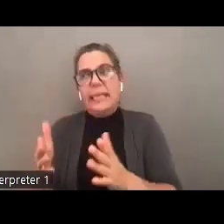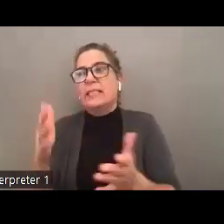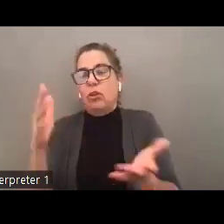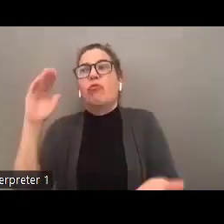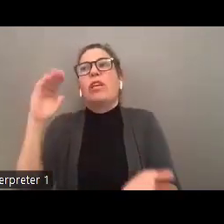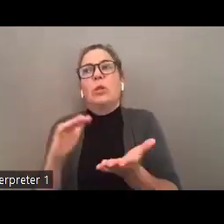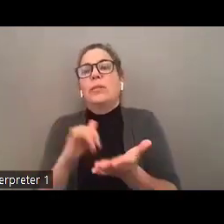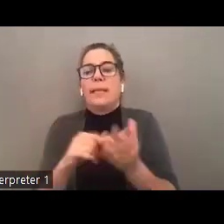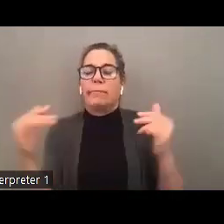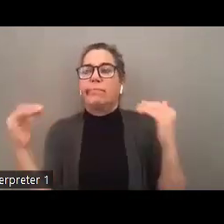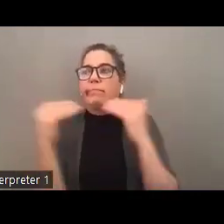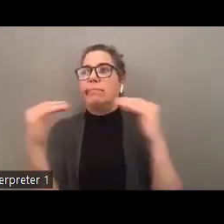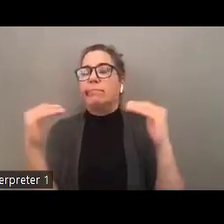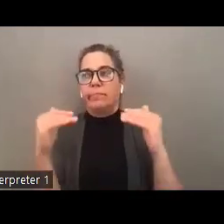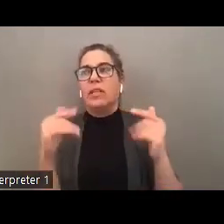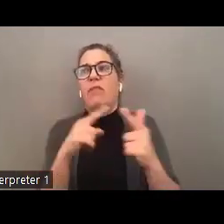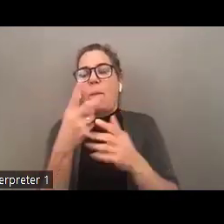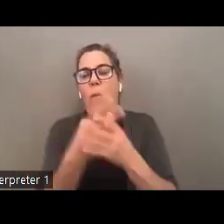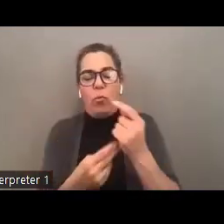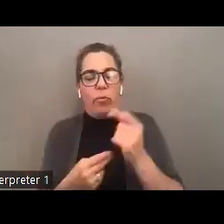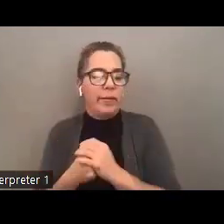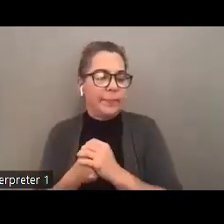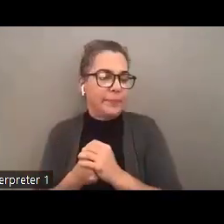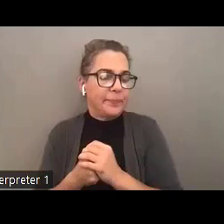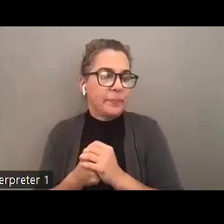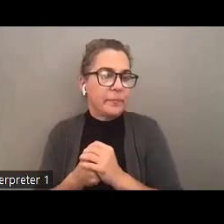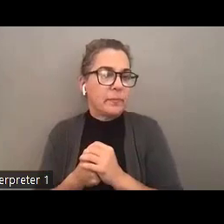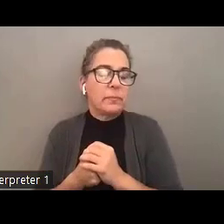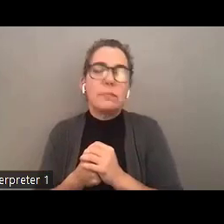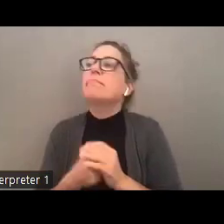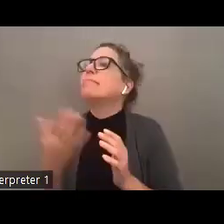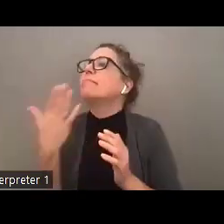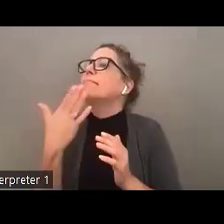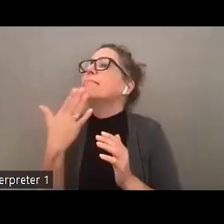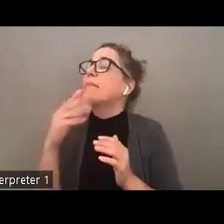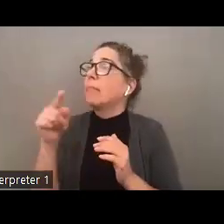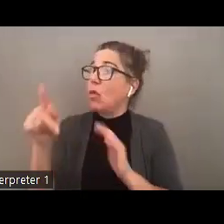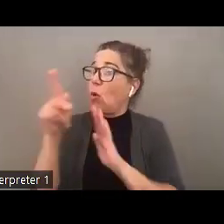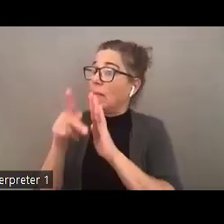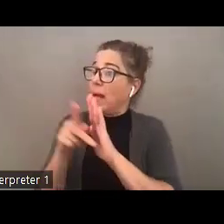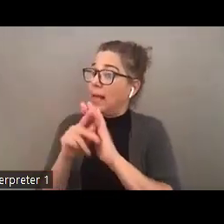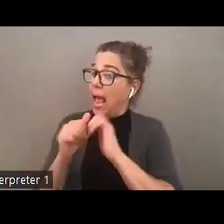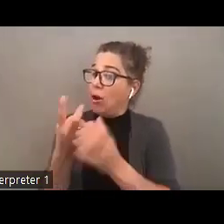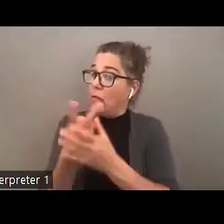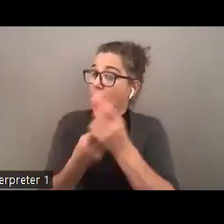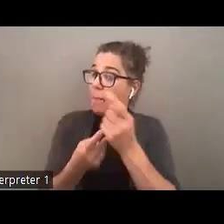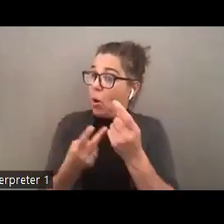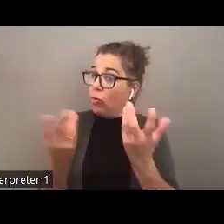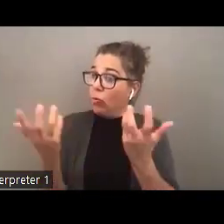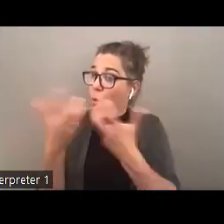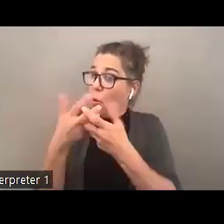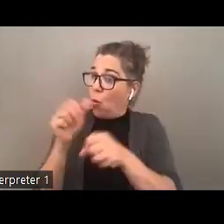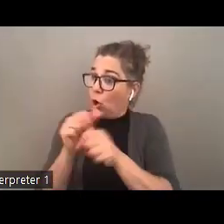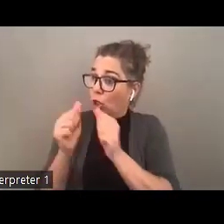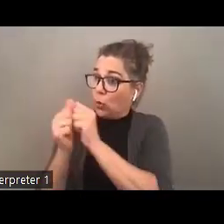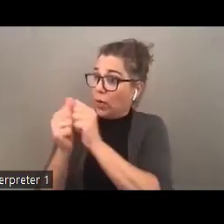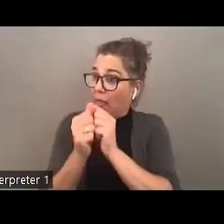Elyse Sullivan: Thanks. And can you talk a little bit more about how these policies interact and what somebody should be considering